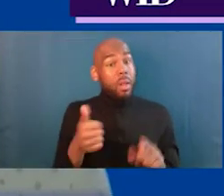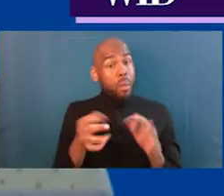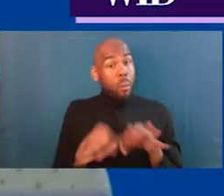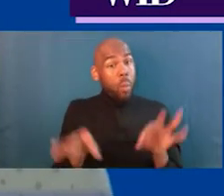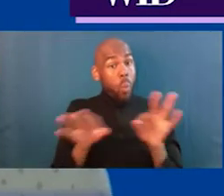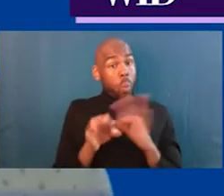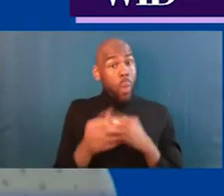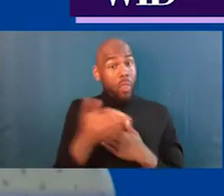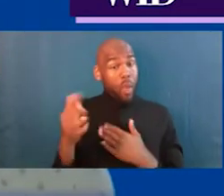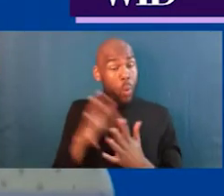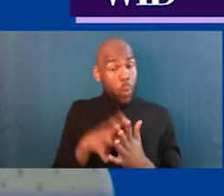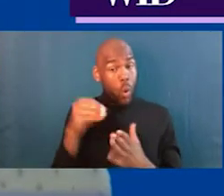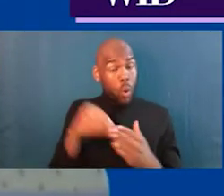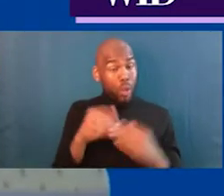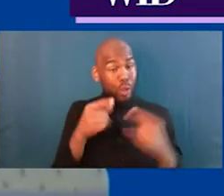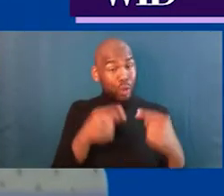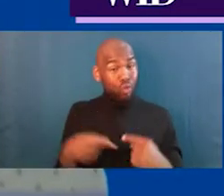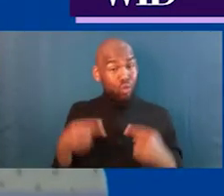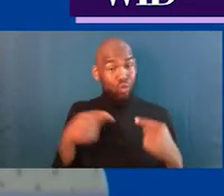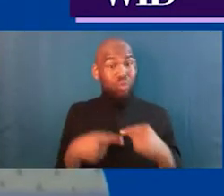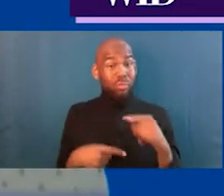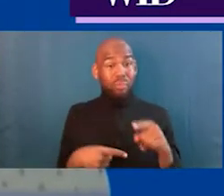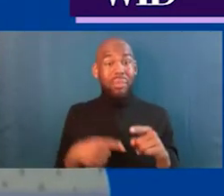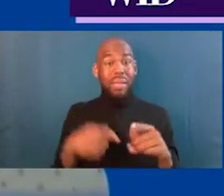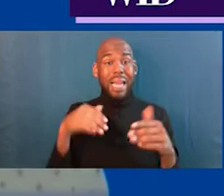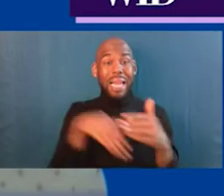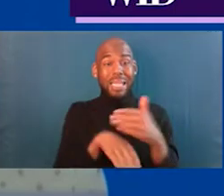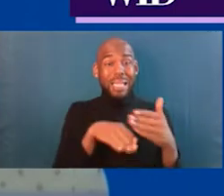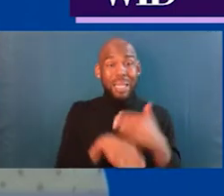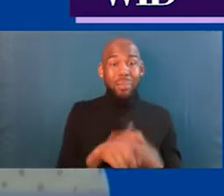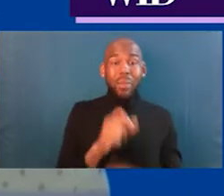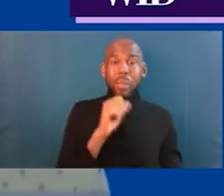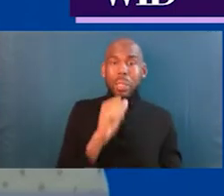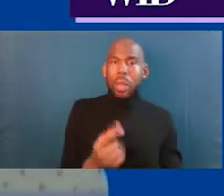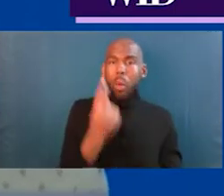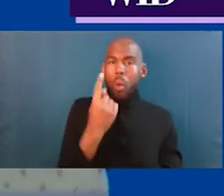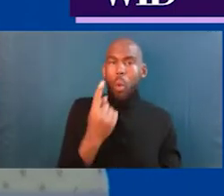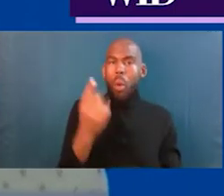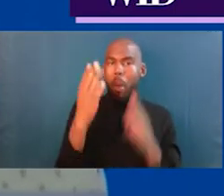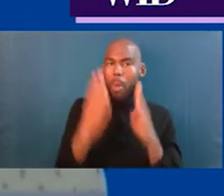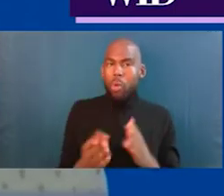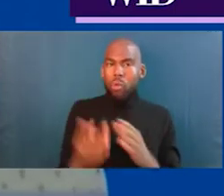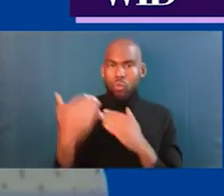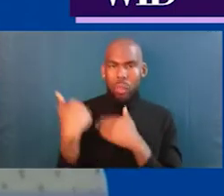thing we learned through struggle is that accessibility wasn't a single person's responsibility